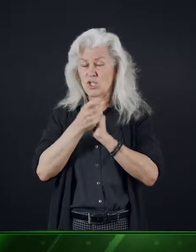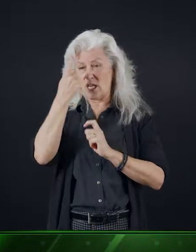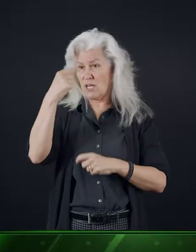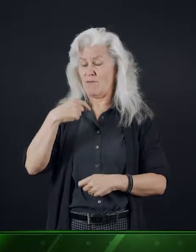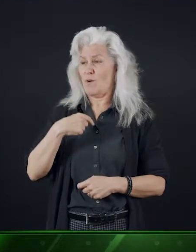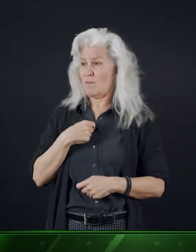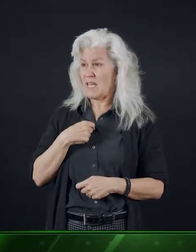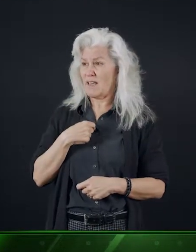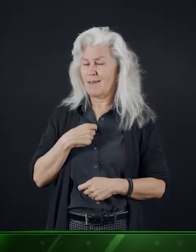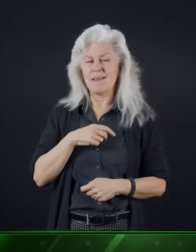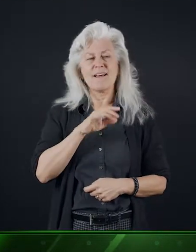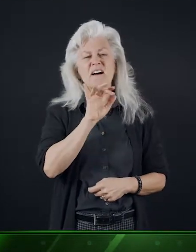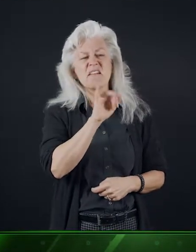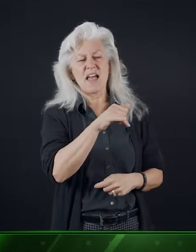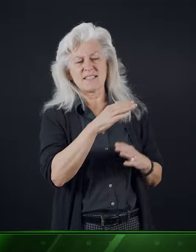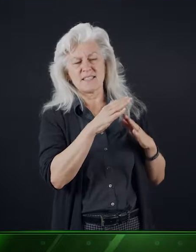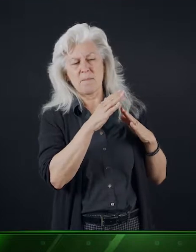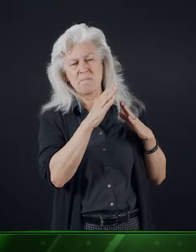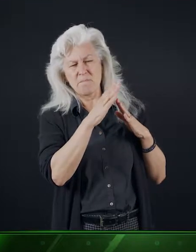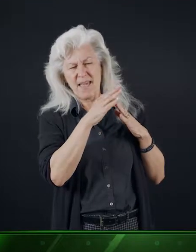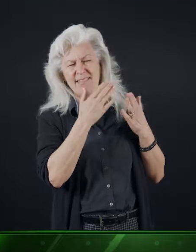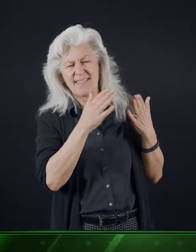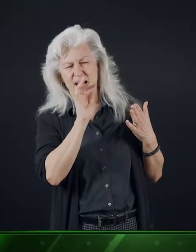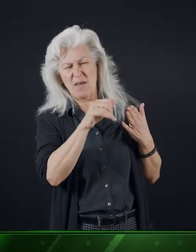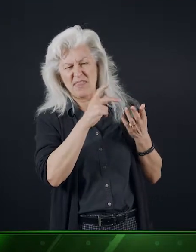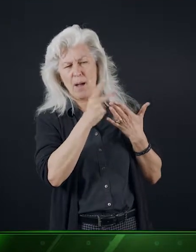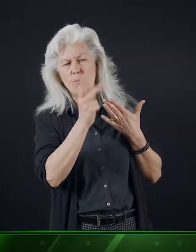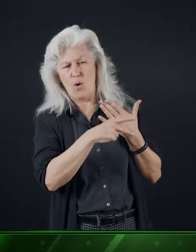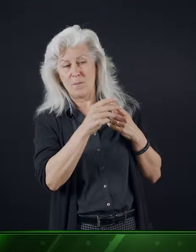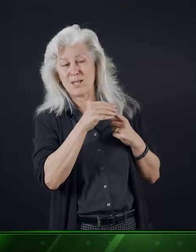That's the core nugget of this program that is unique